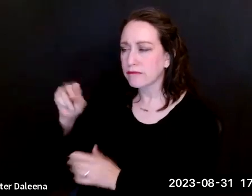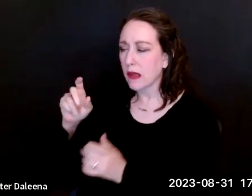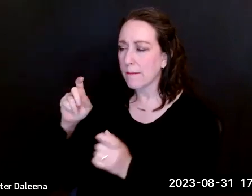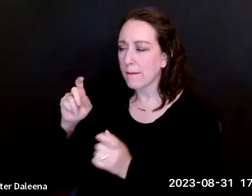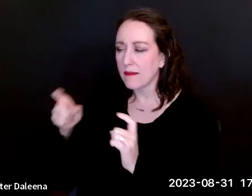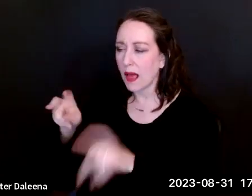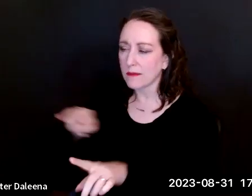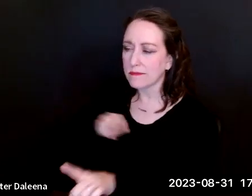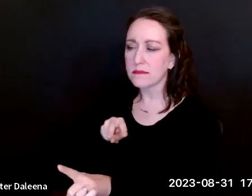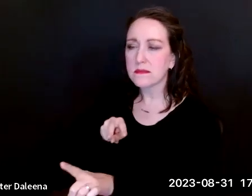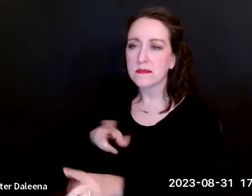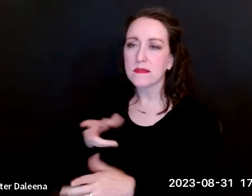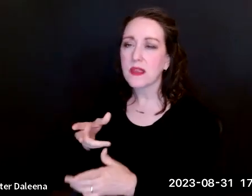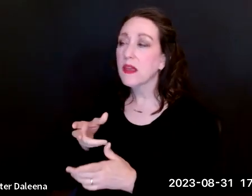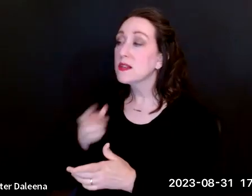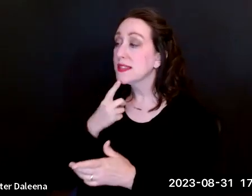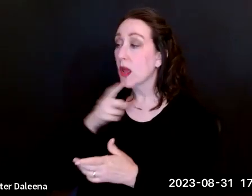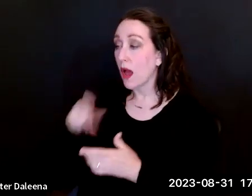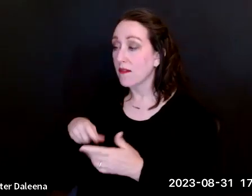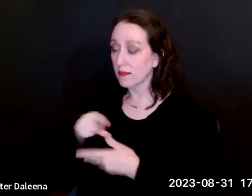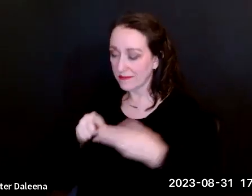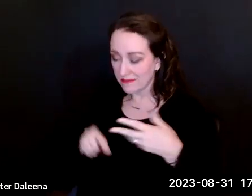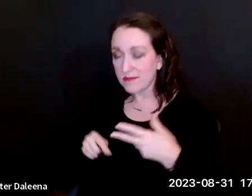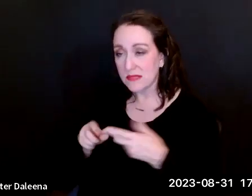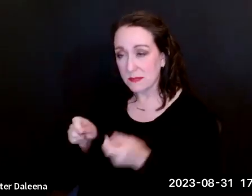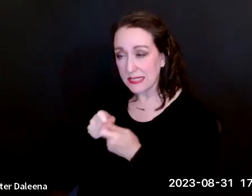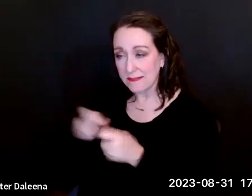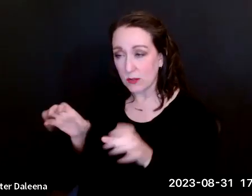look at it to what's to say that you have to have one of these specific credential types rather than